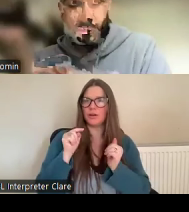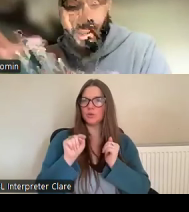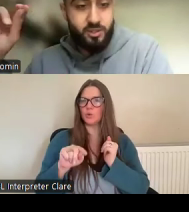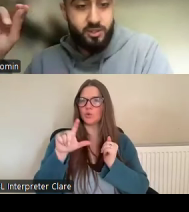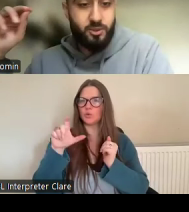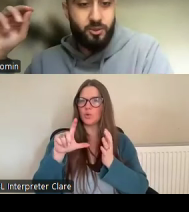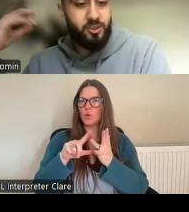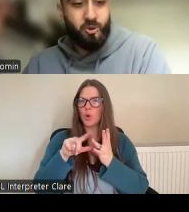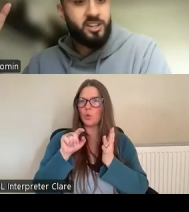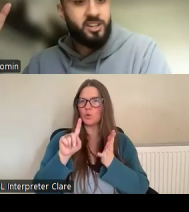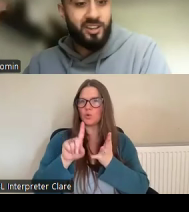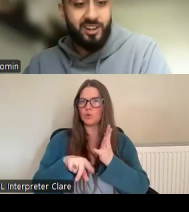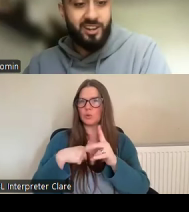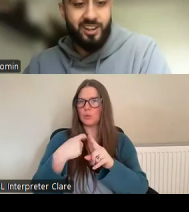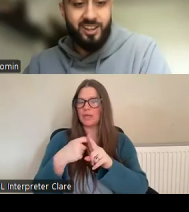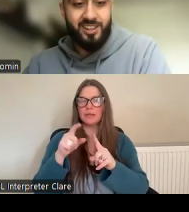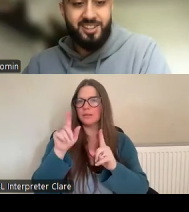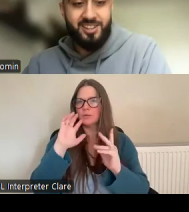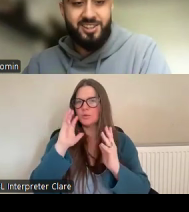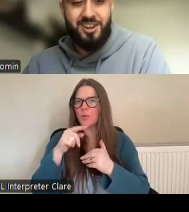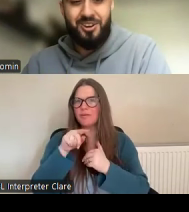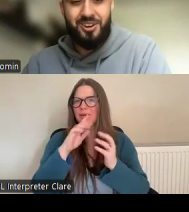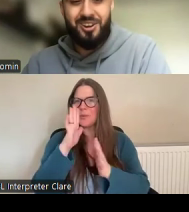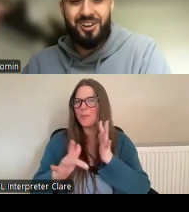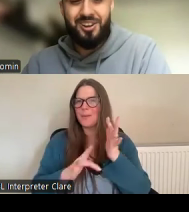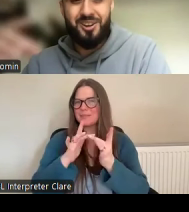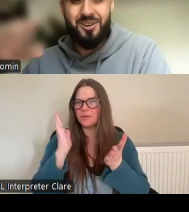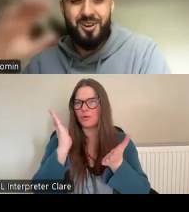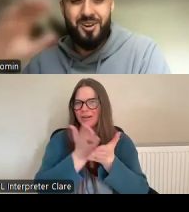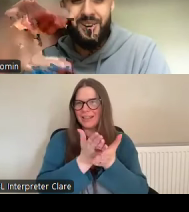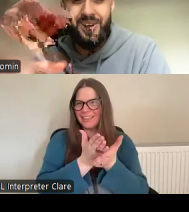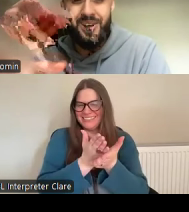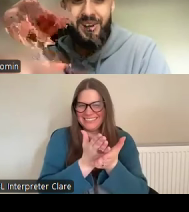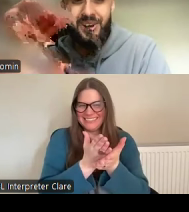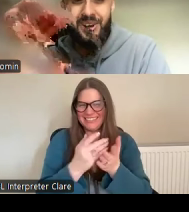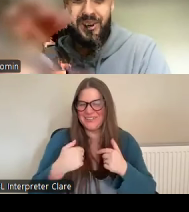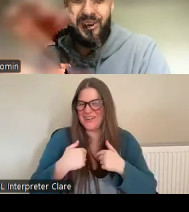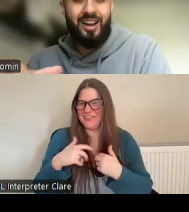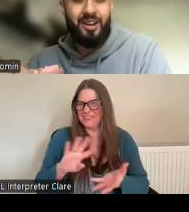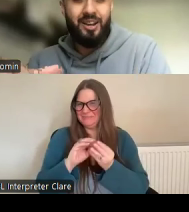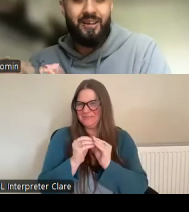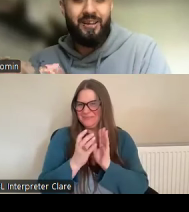If you go searching, it's not going to come up. That's just an example of what it is. The campaign name,